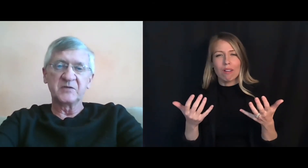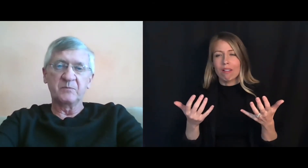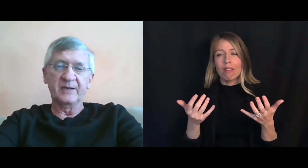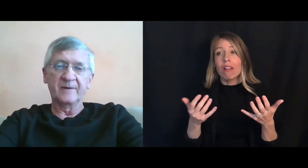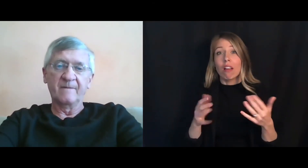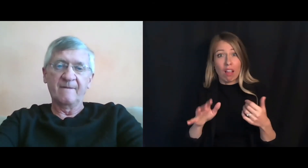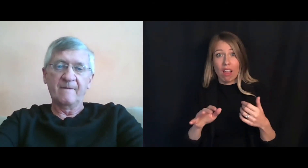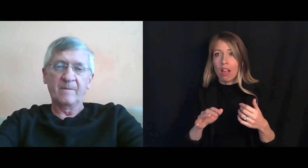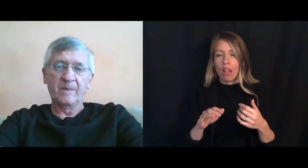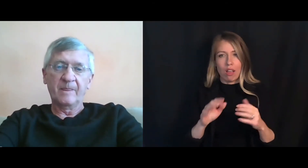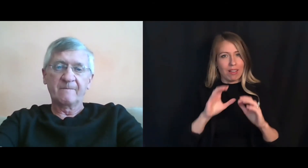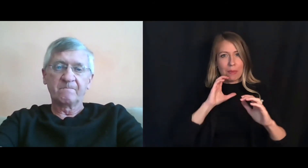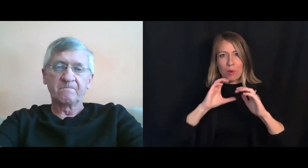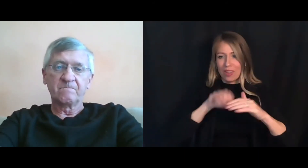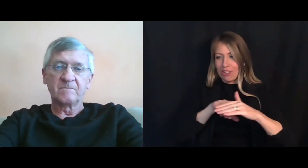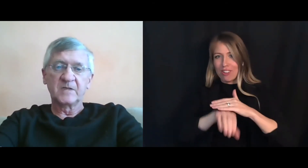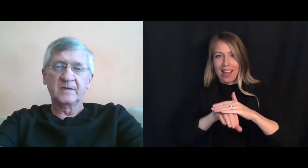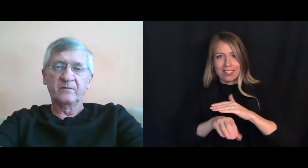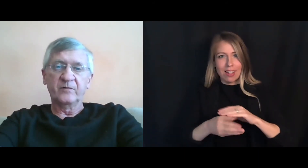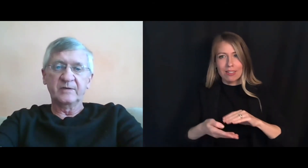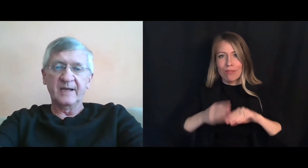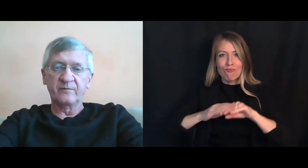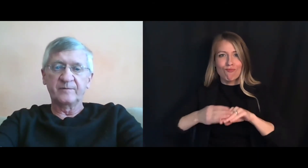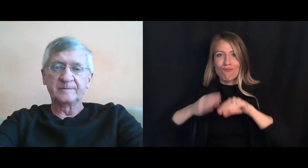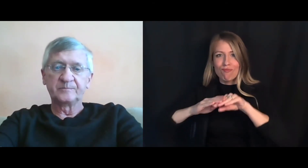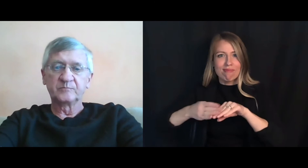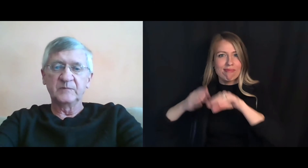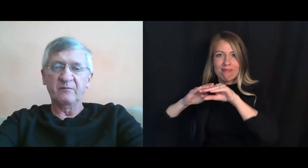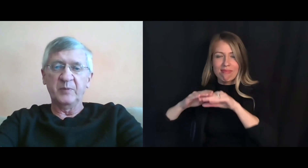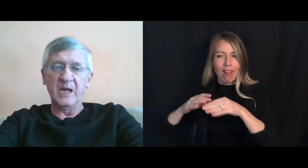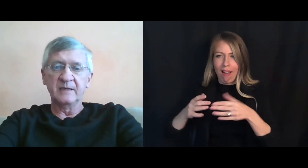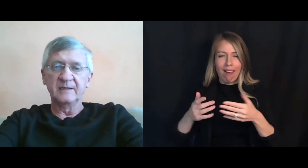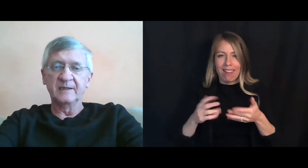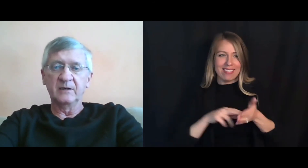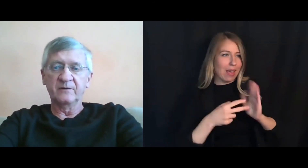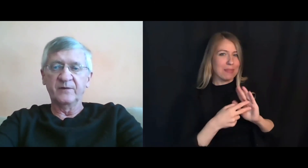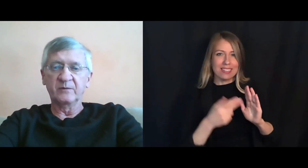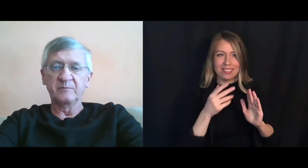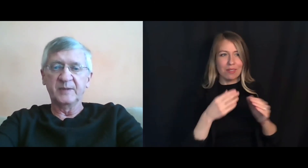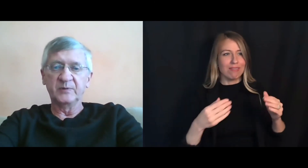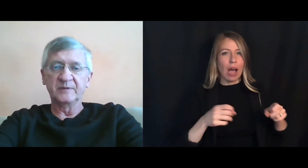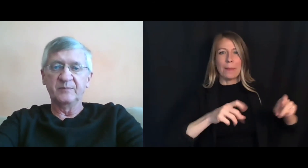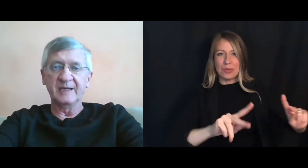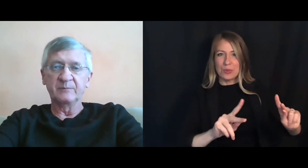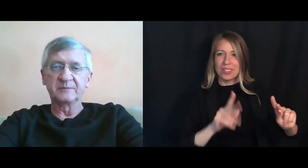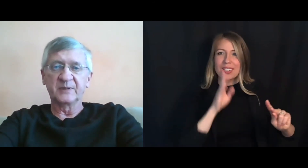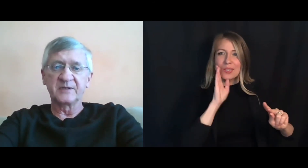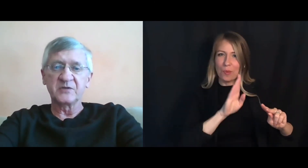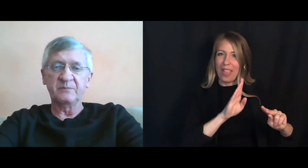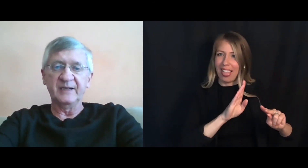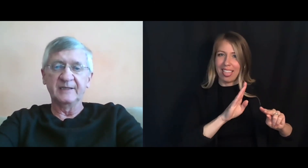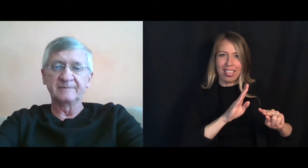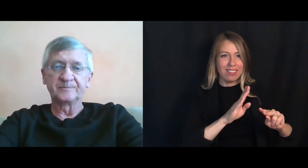gets better for deaf, deafblind, and hard of hearing people to be able to participate in.